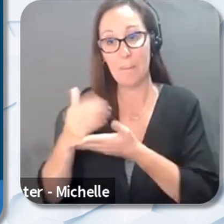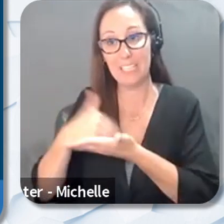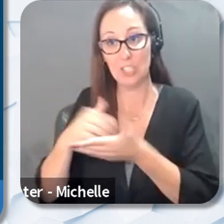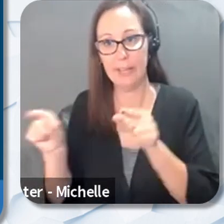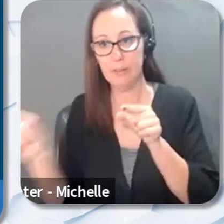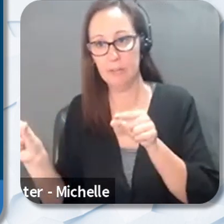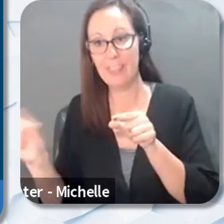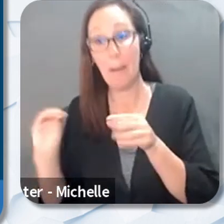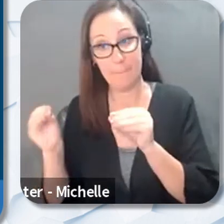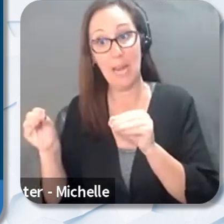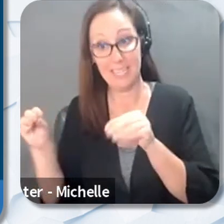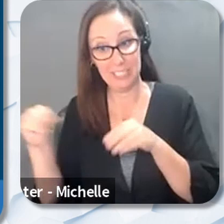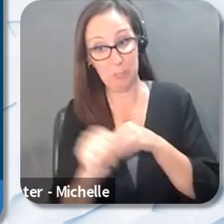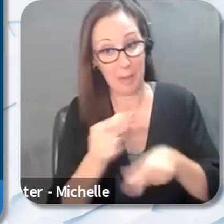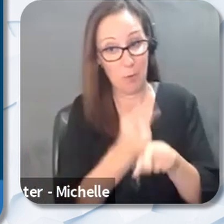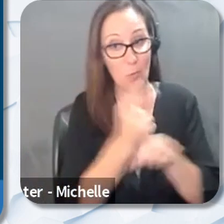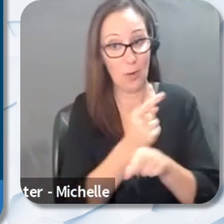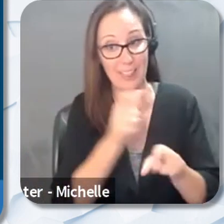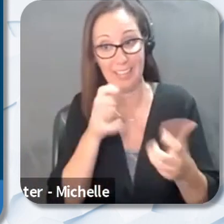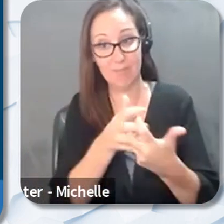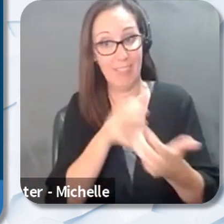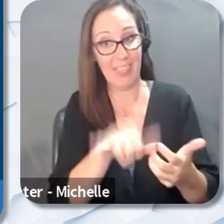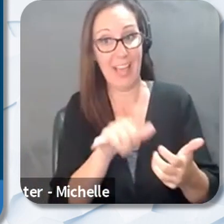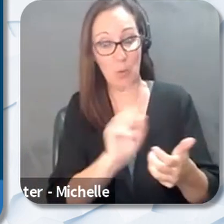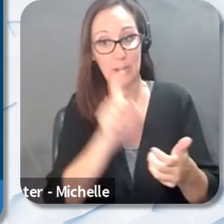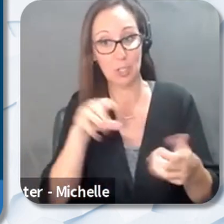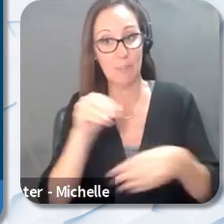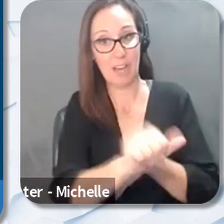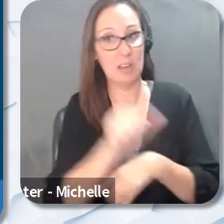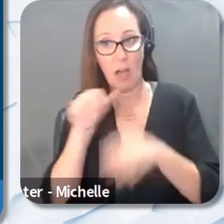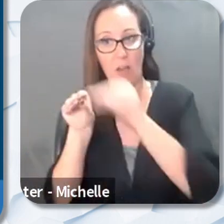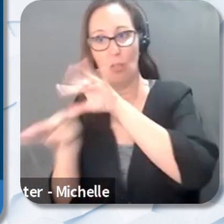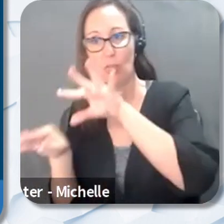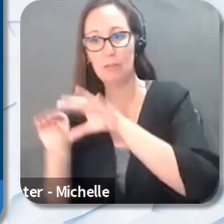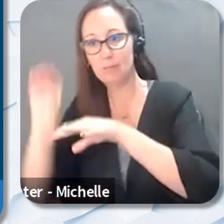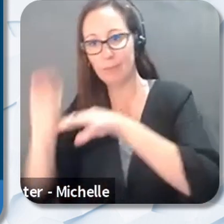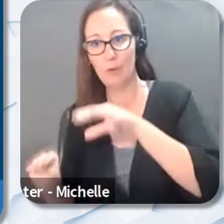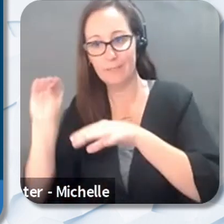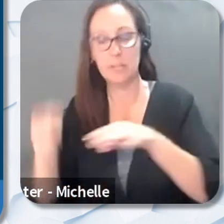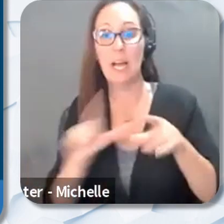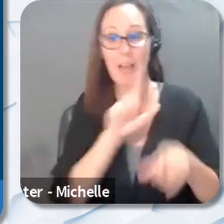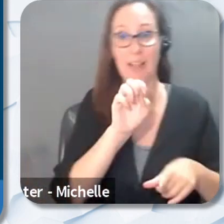funds me to be spent. This way, le a's will be required to spend a specific amount of money